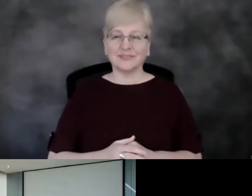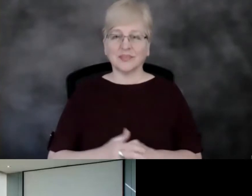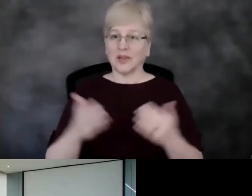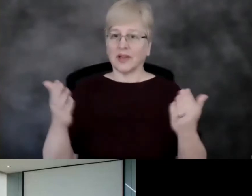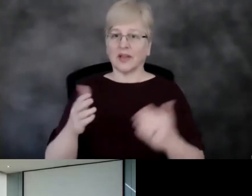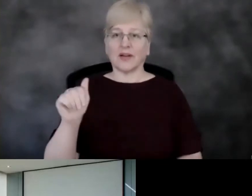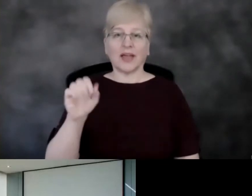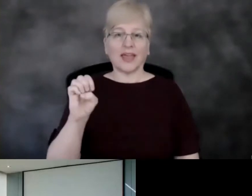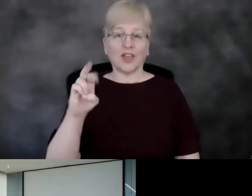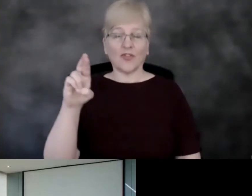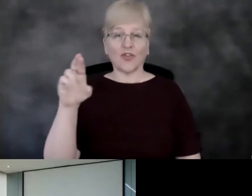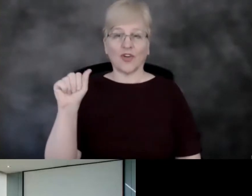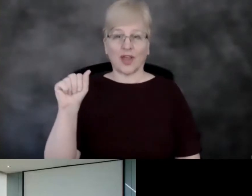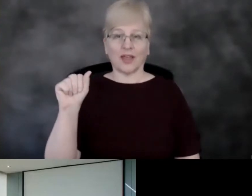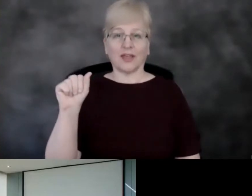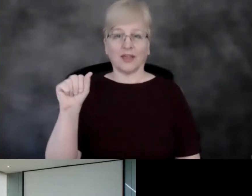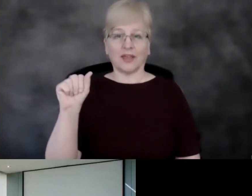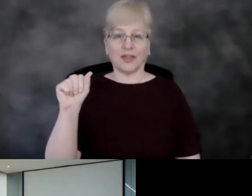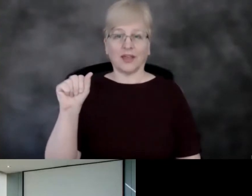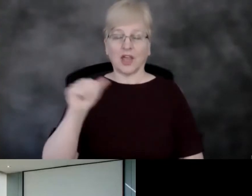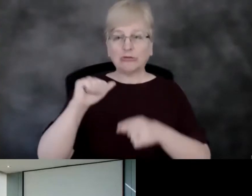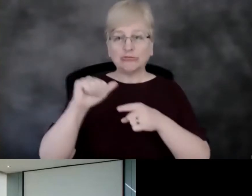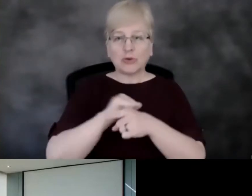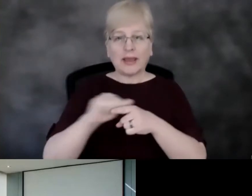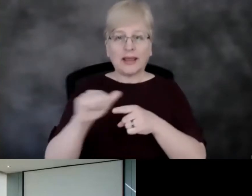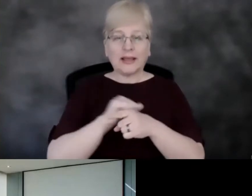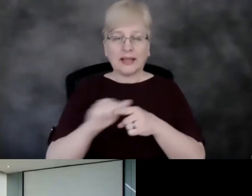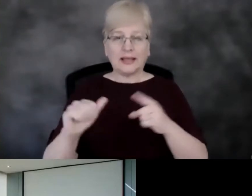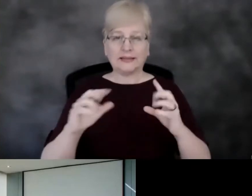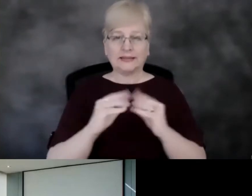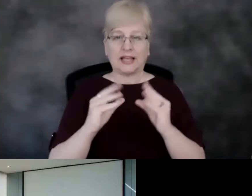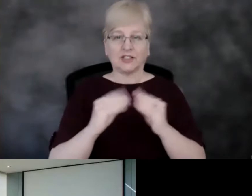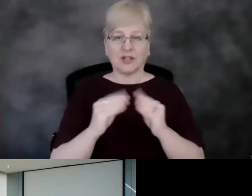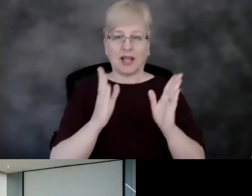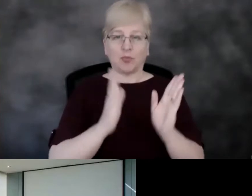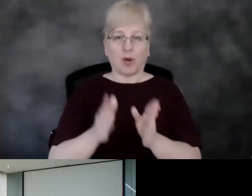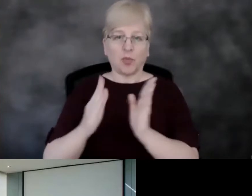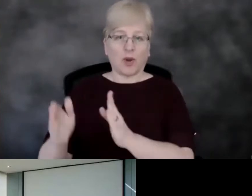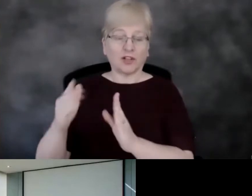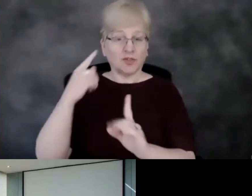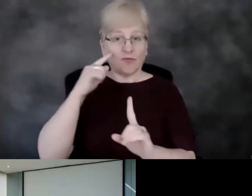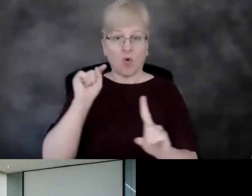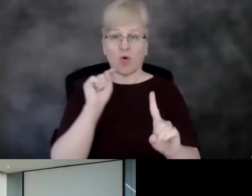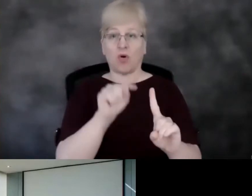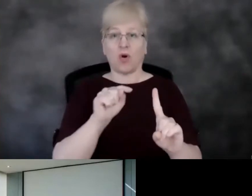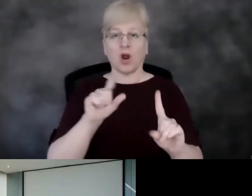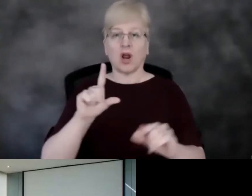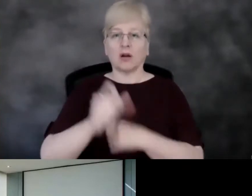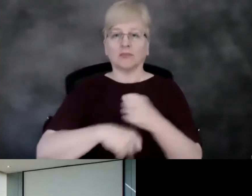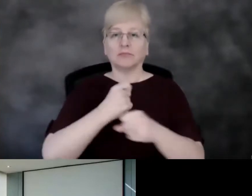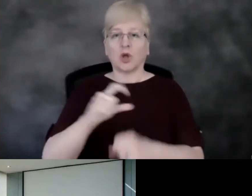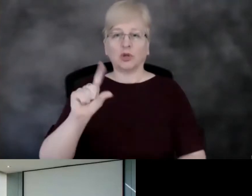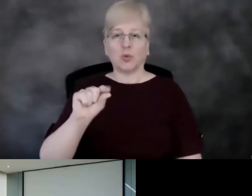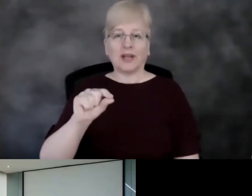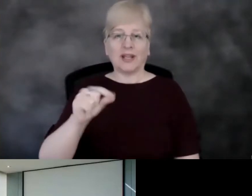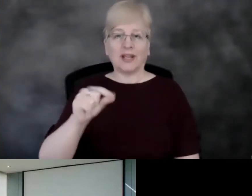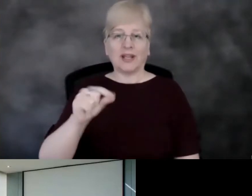16:02:38 AERA training session in preparation for the 2021 virtual annual meeting